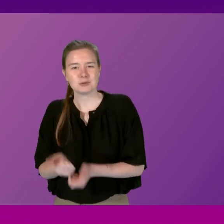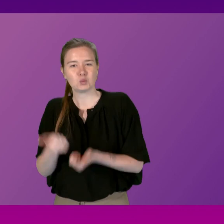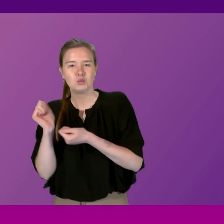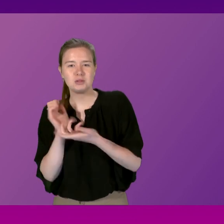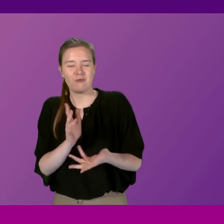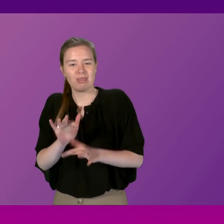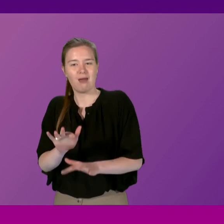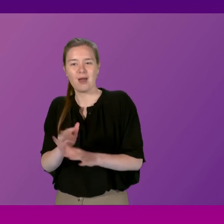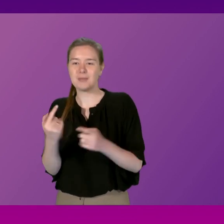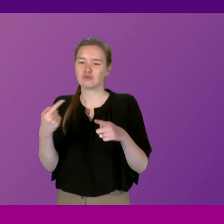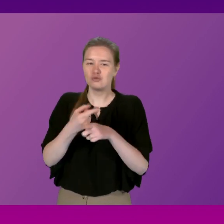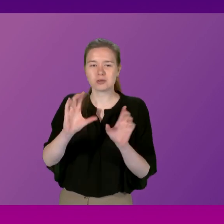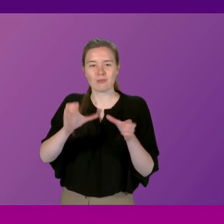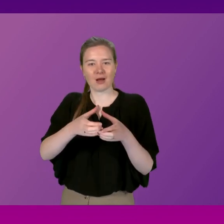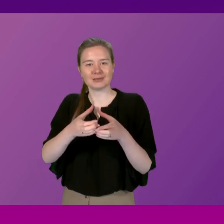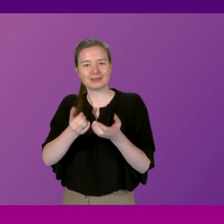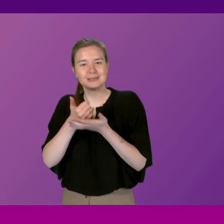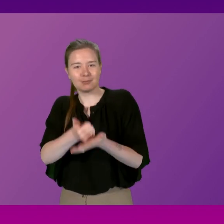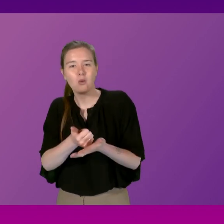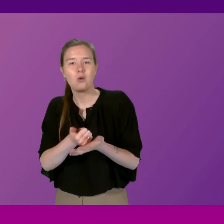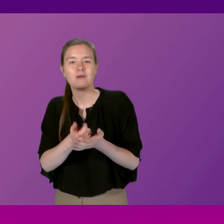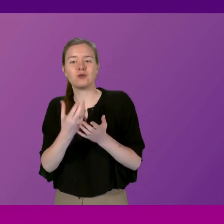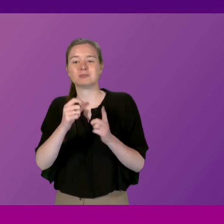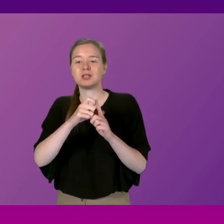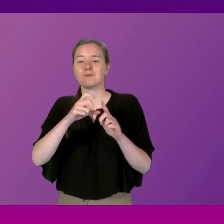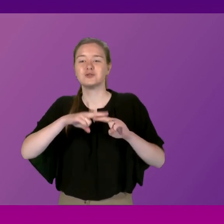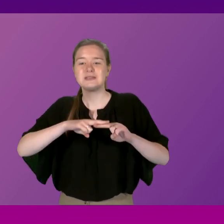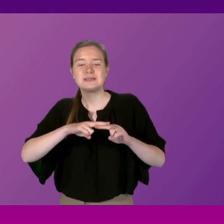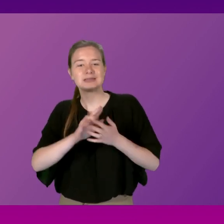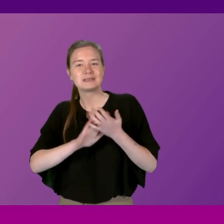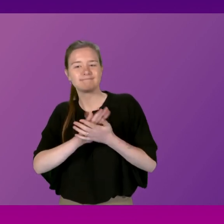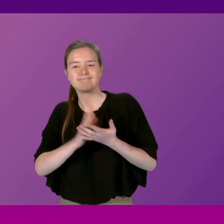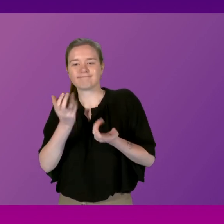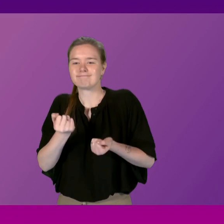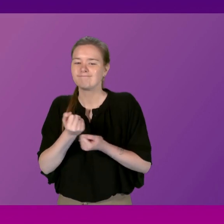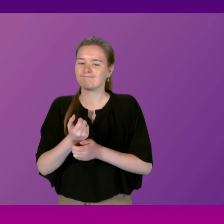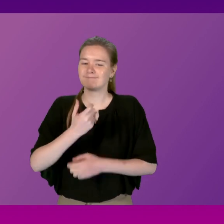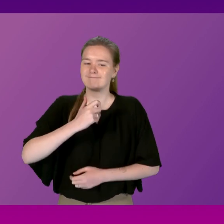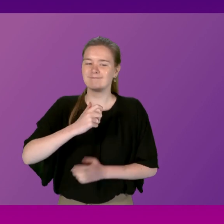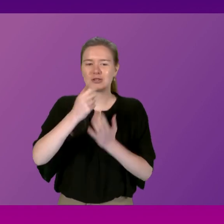have cross-party support, such as the Usual Place in Dumfries, do not meet the criteria for funding.